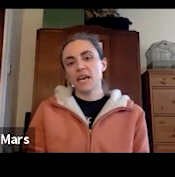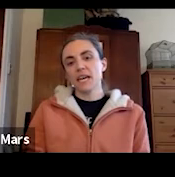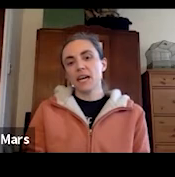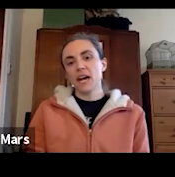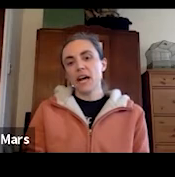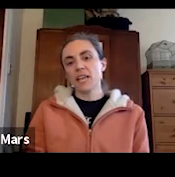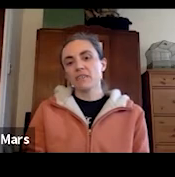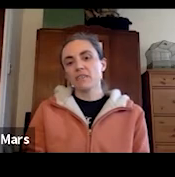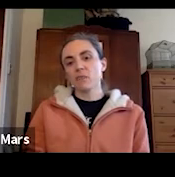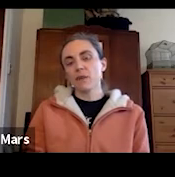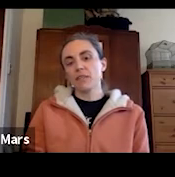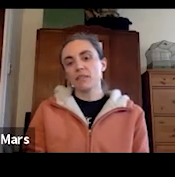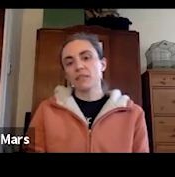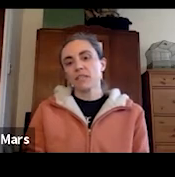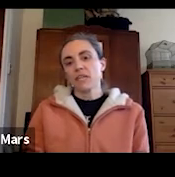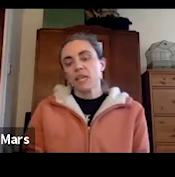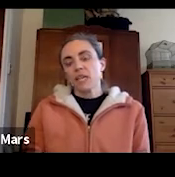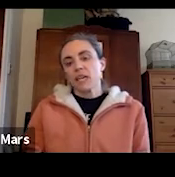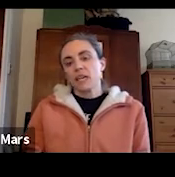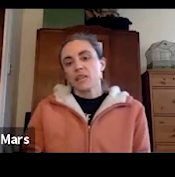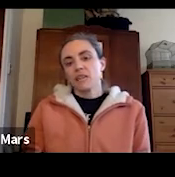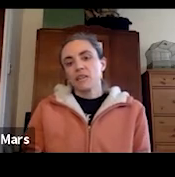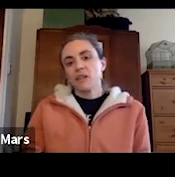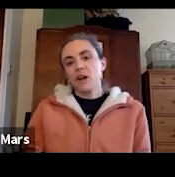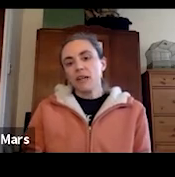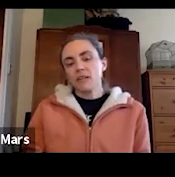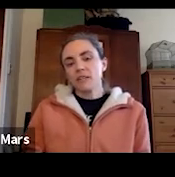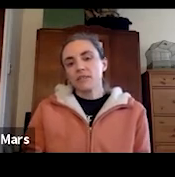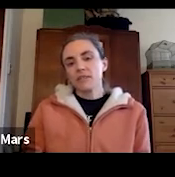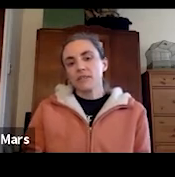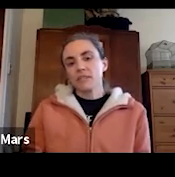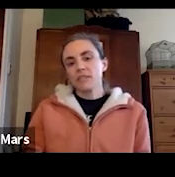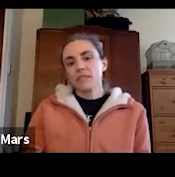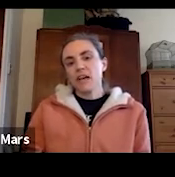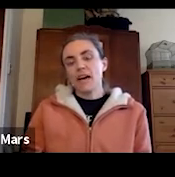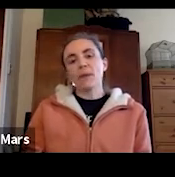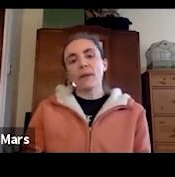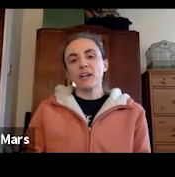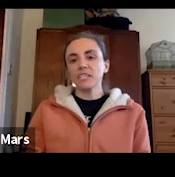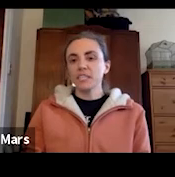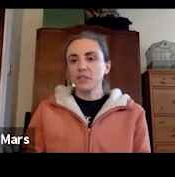that my parents didn't do